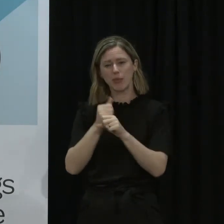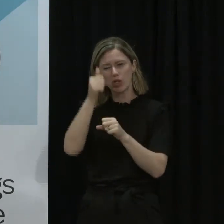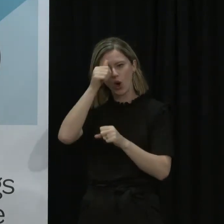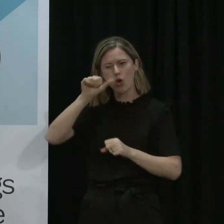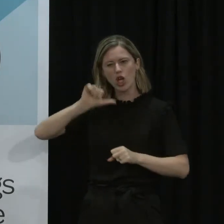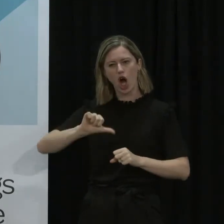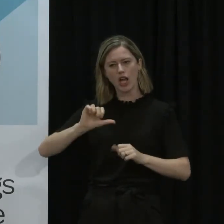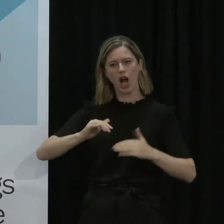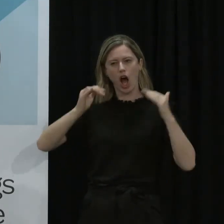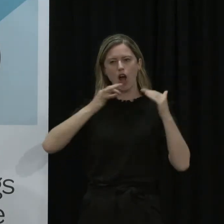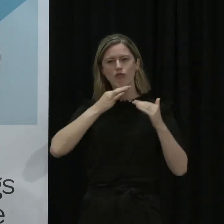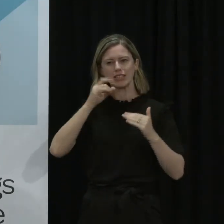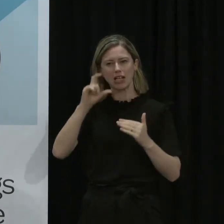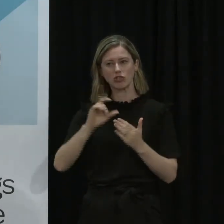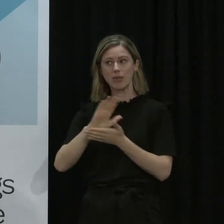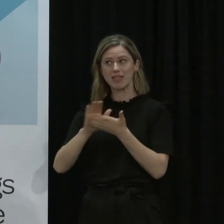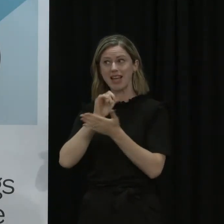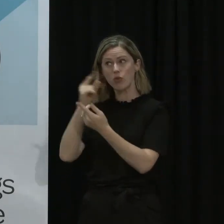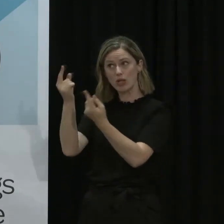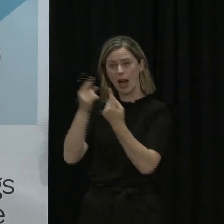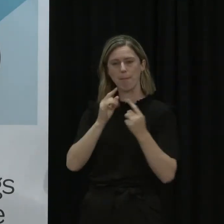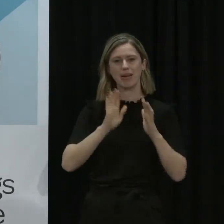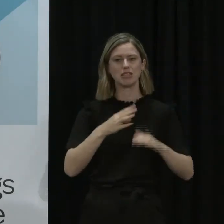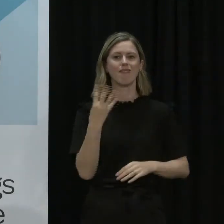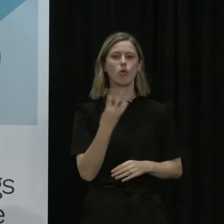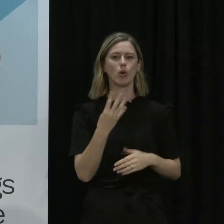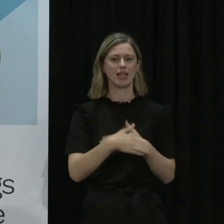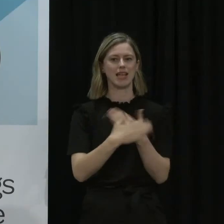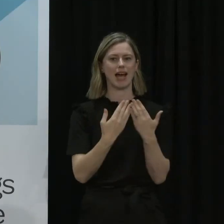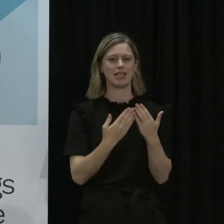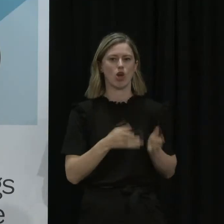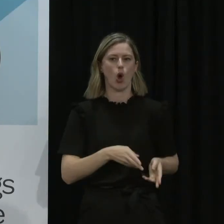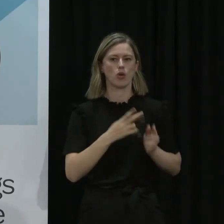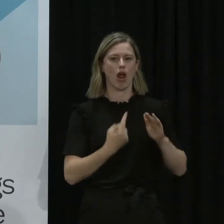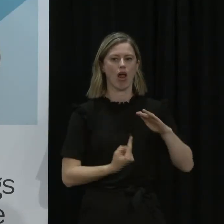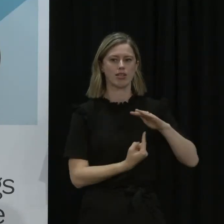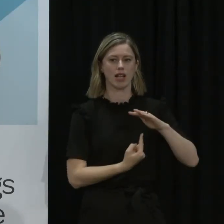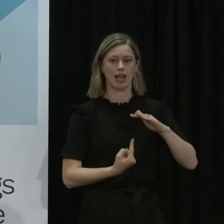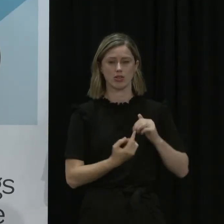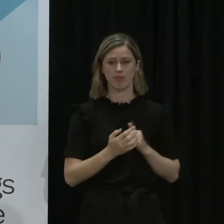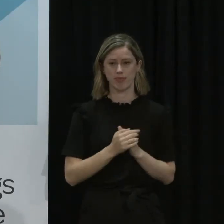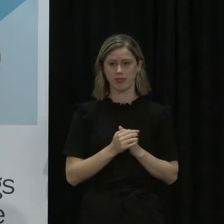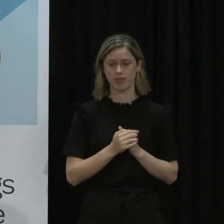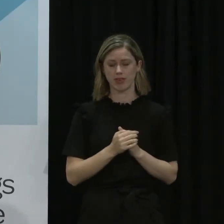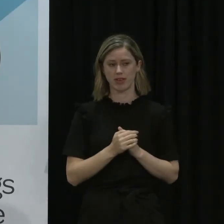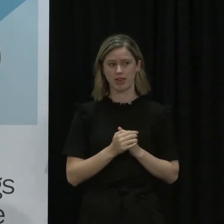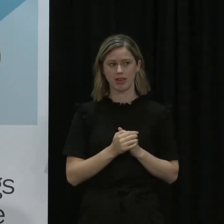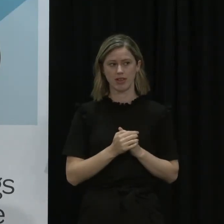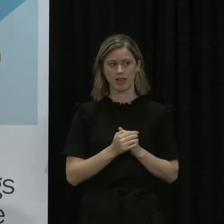getting across the border in thener term. We have already put in place additional